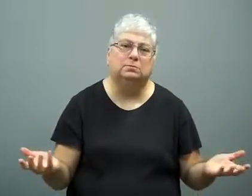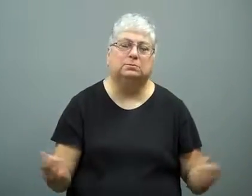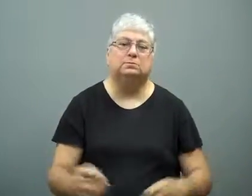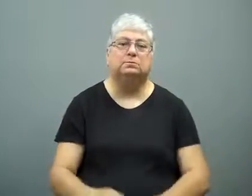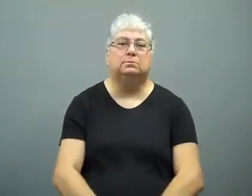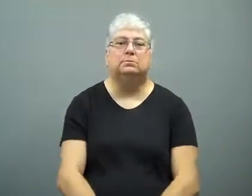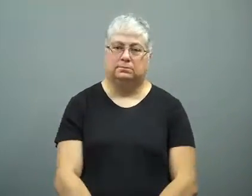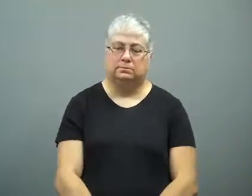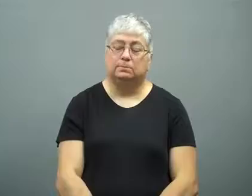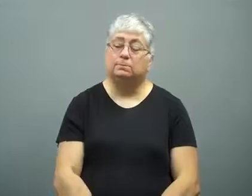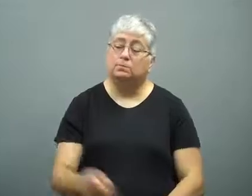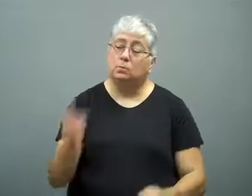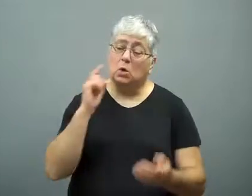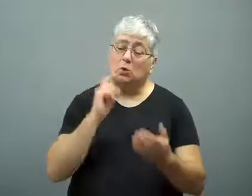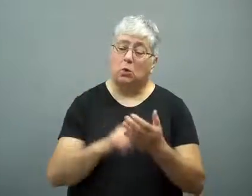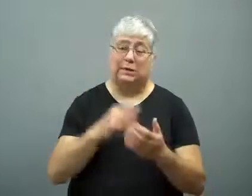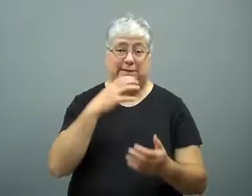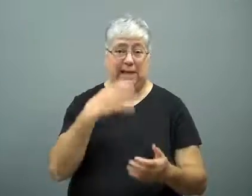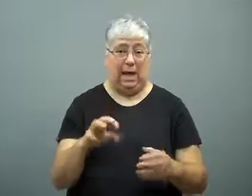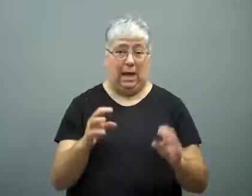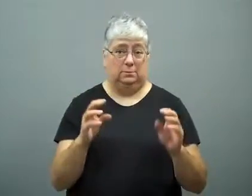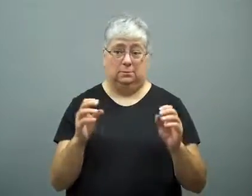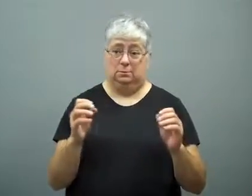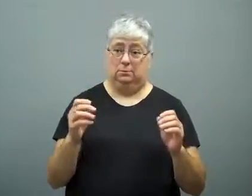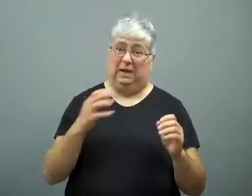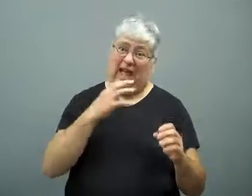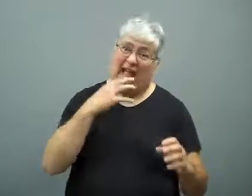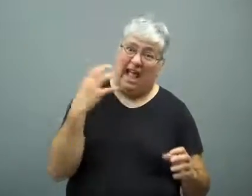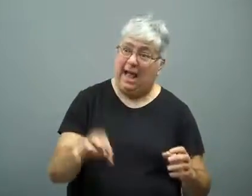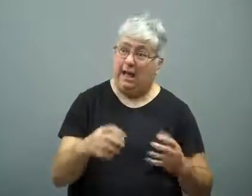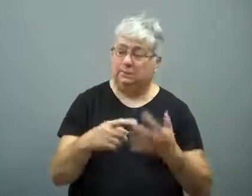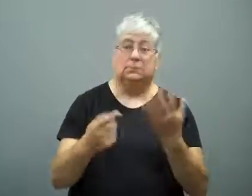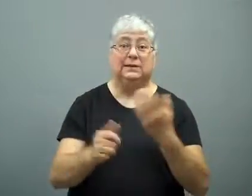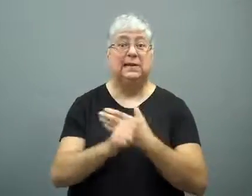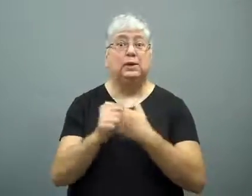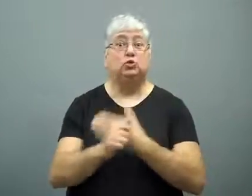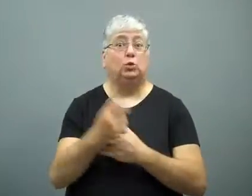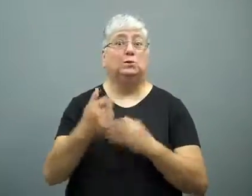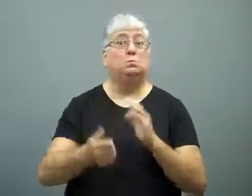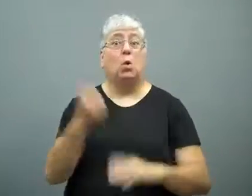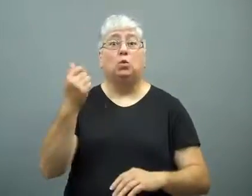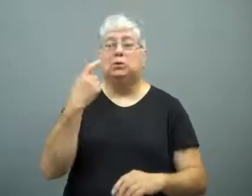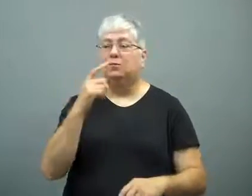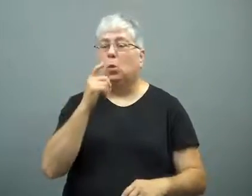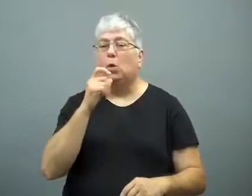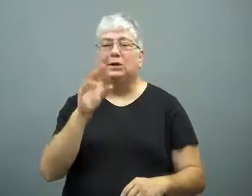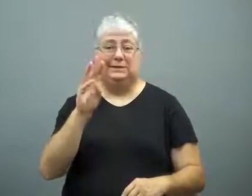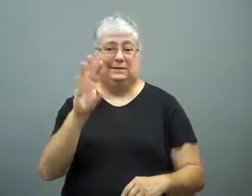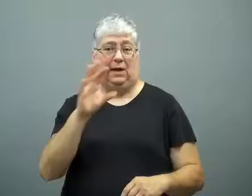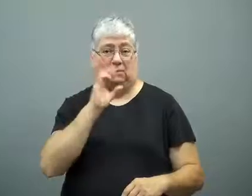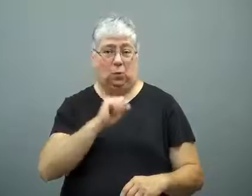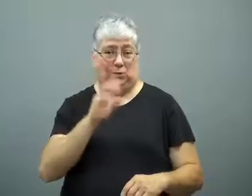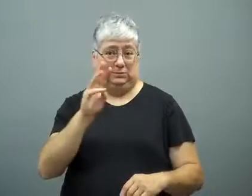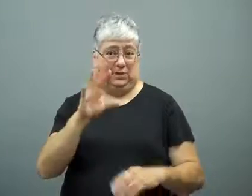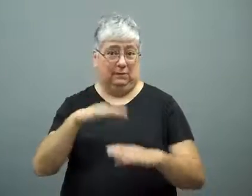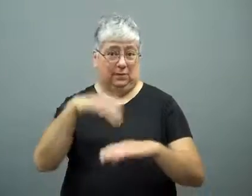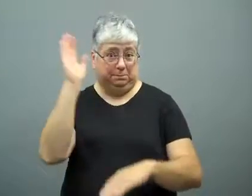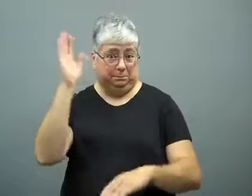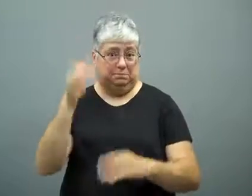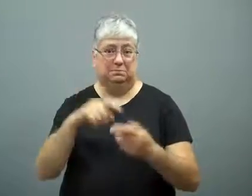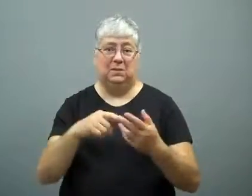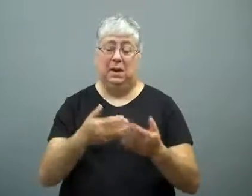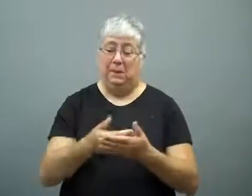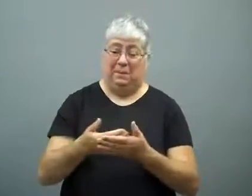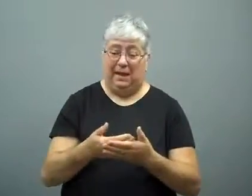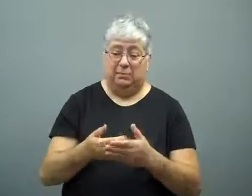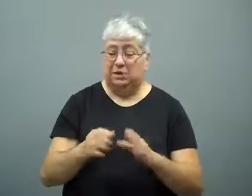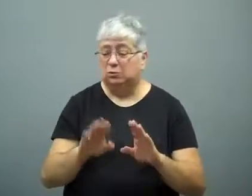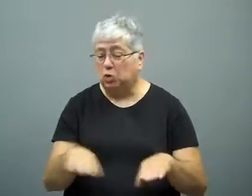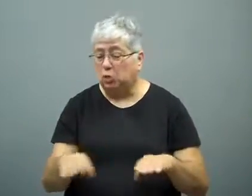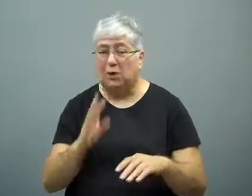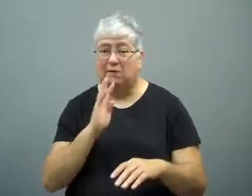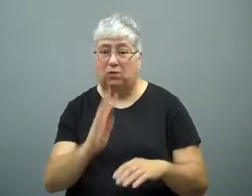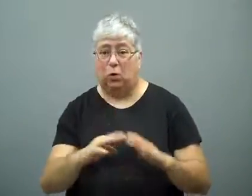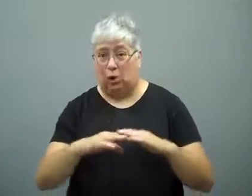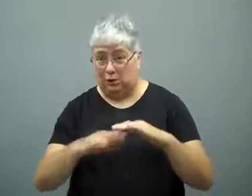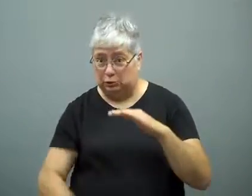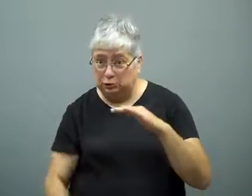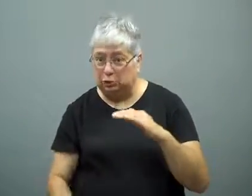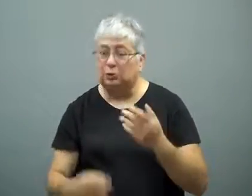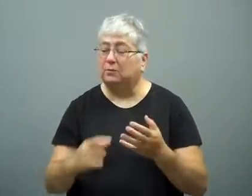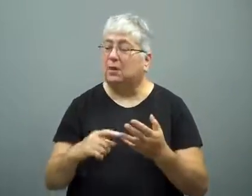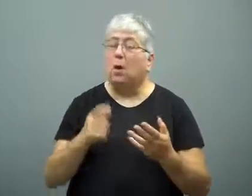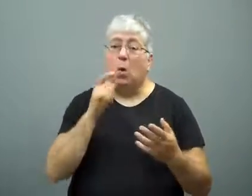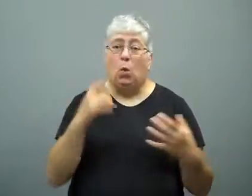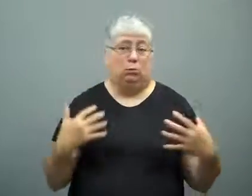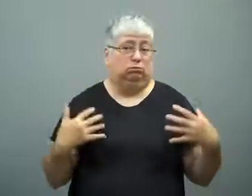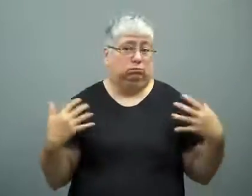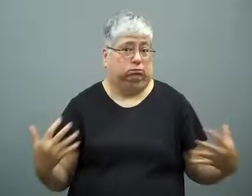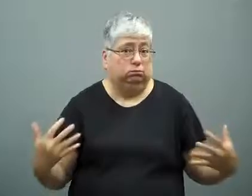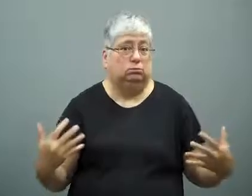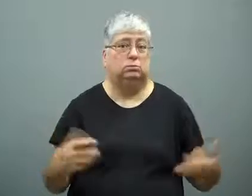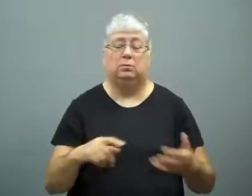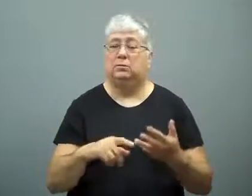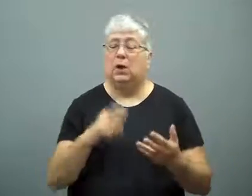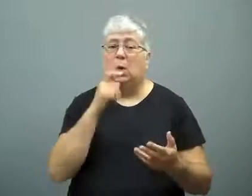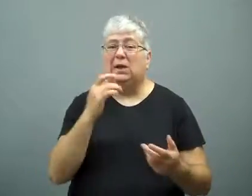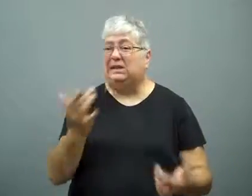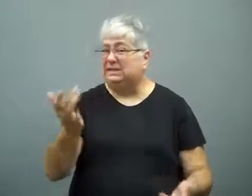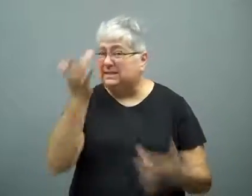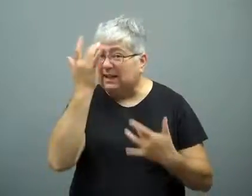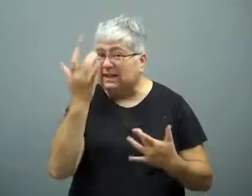Extreme heat poses a danger for those older than 65,